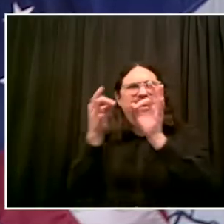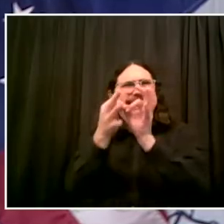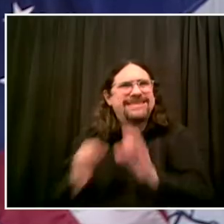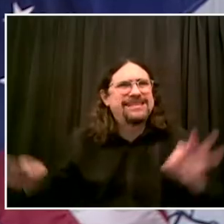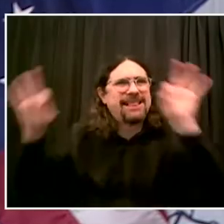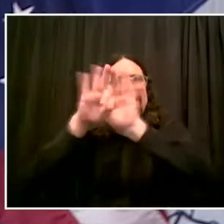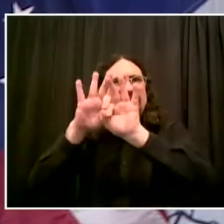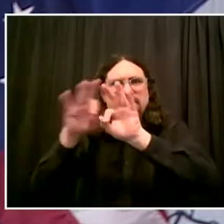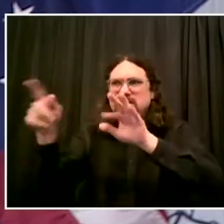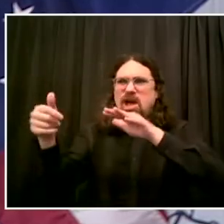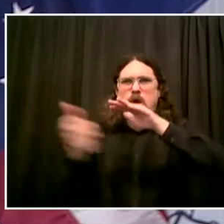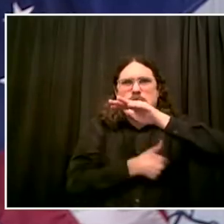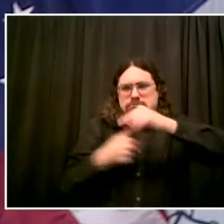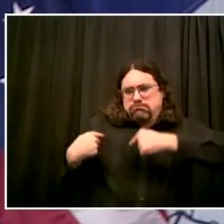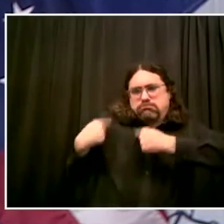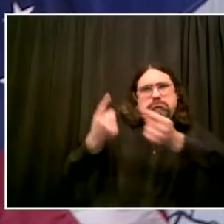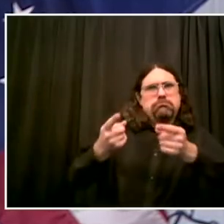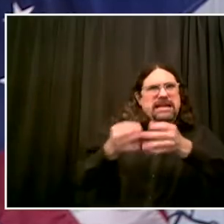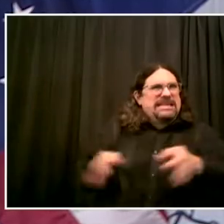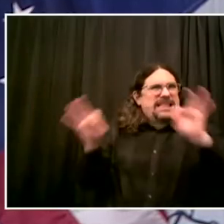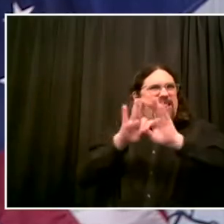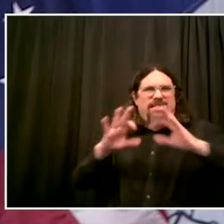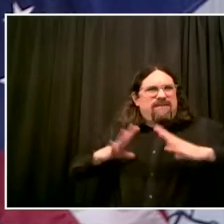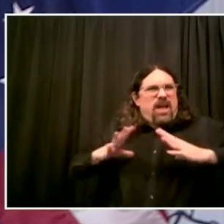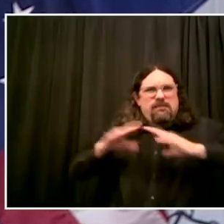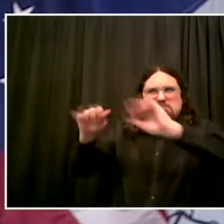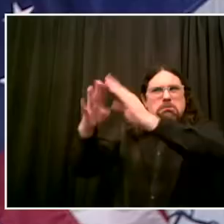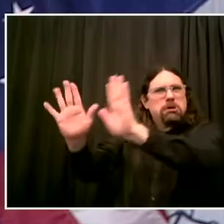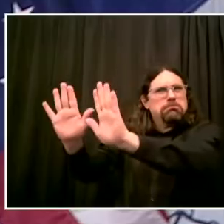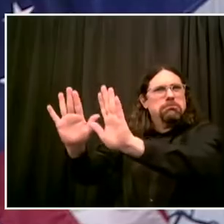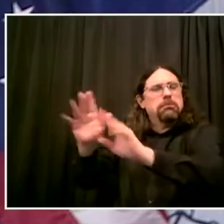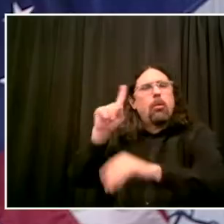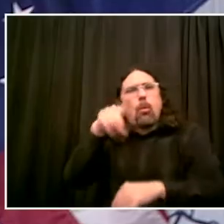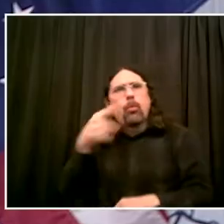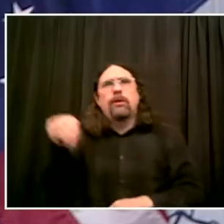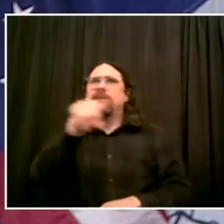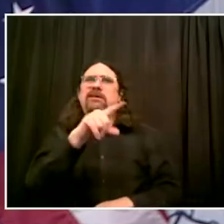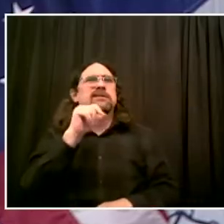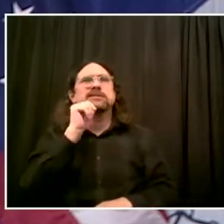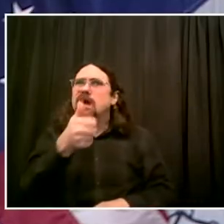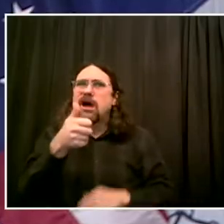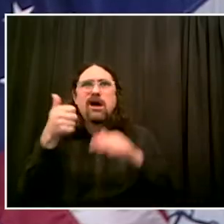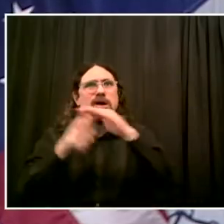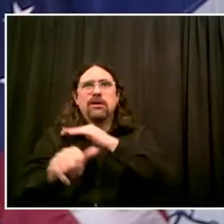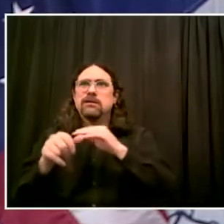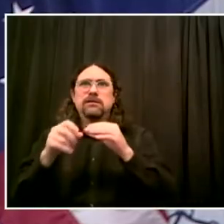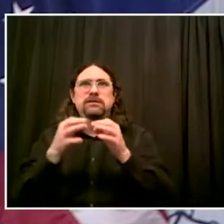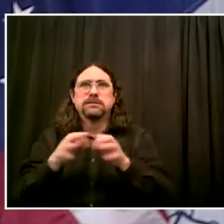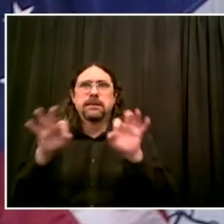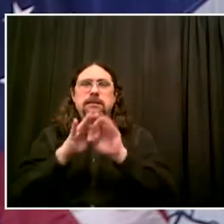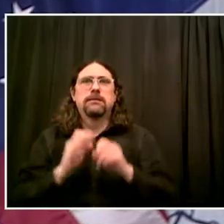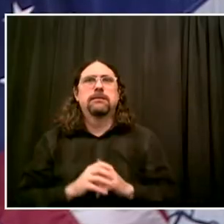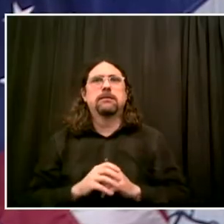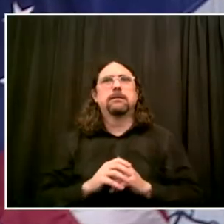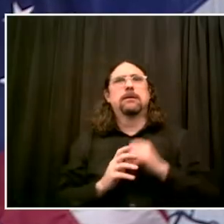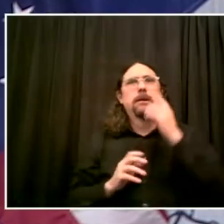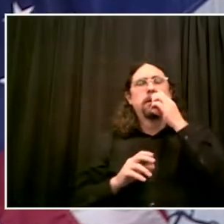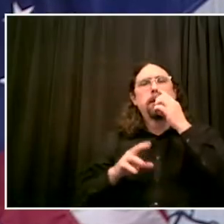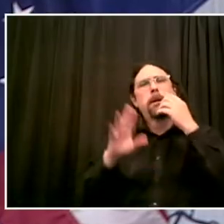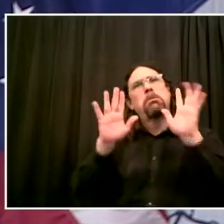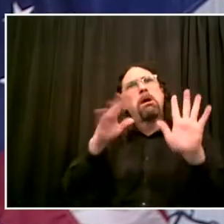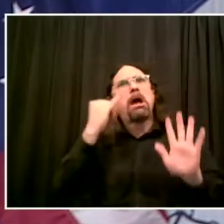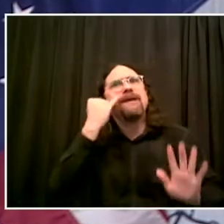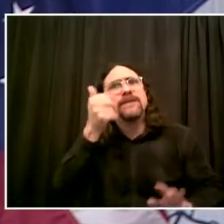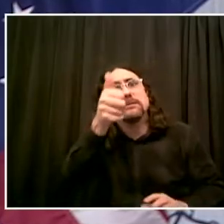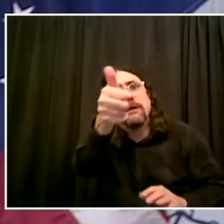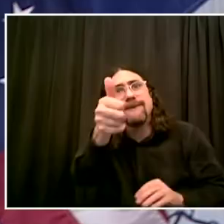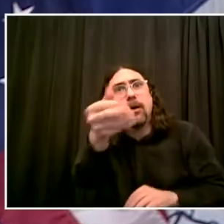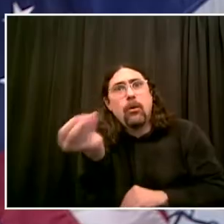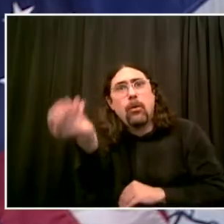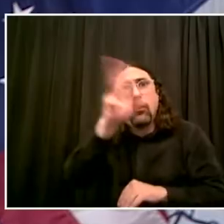WHEN THE NEXT